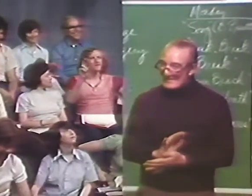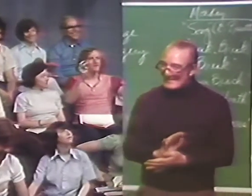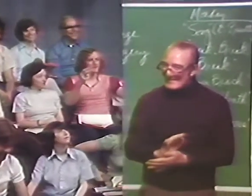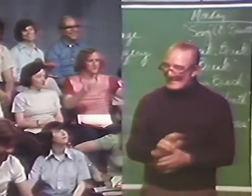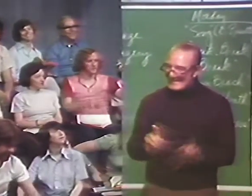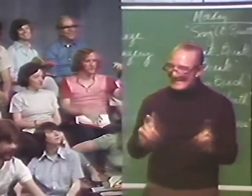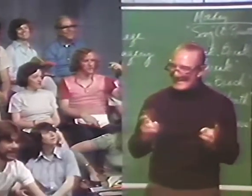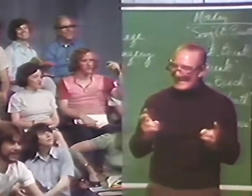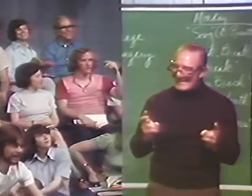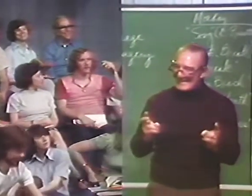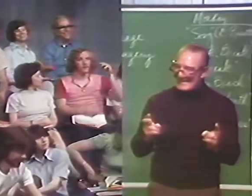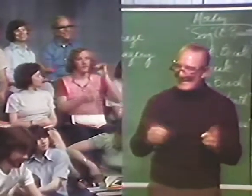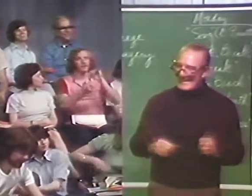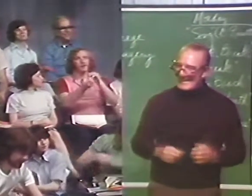A RUSSIAN MOVIE.